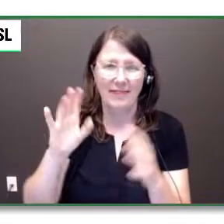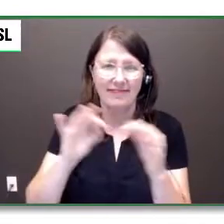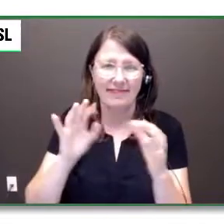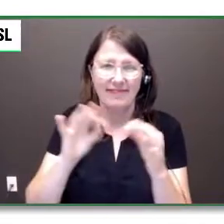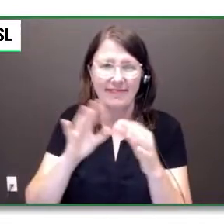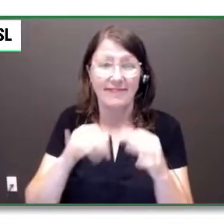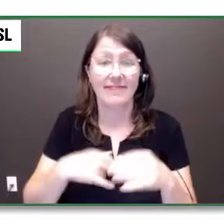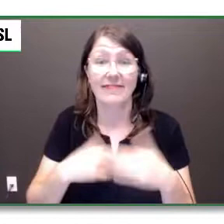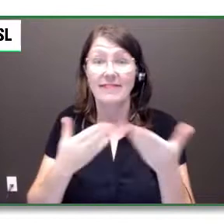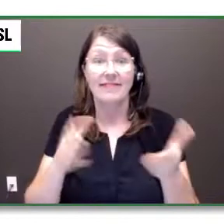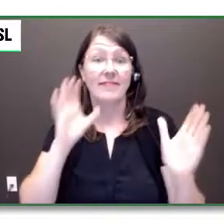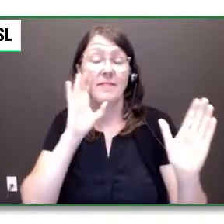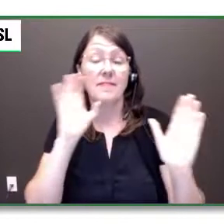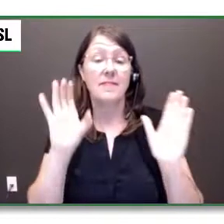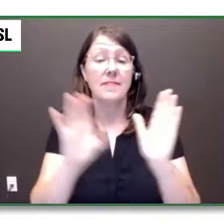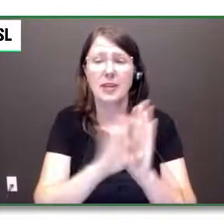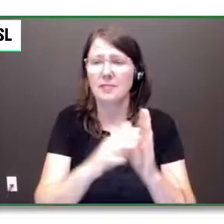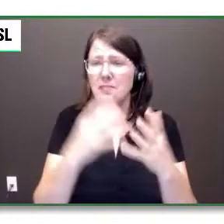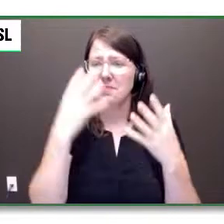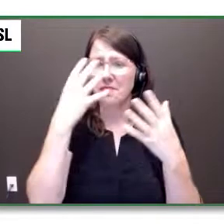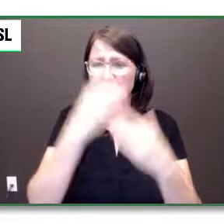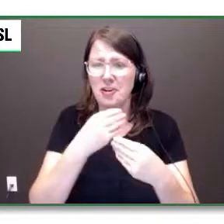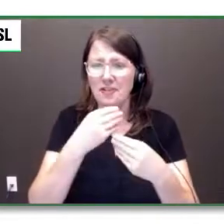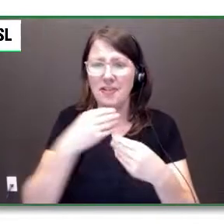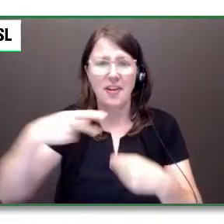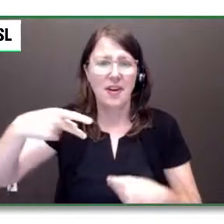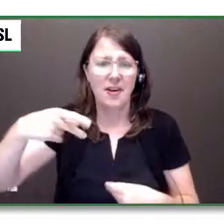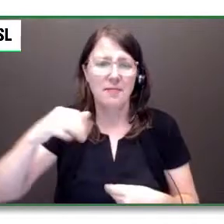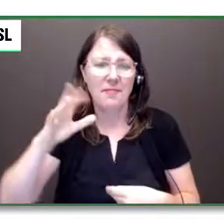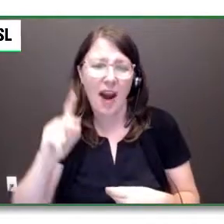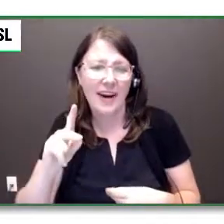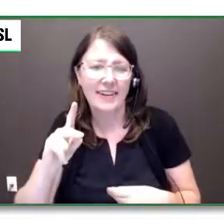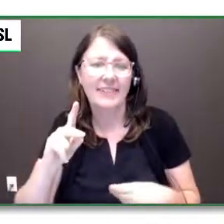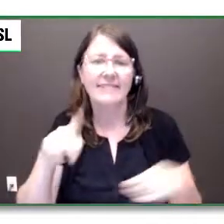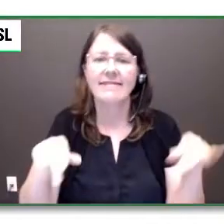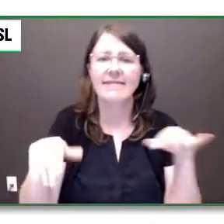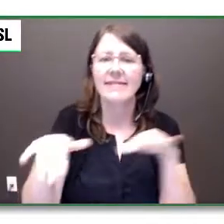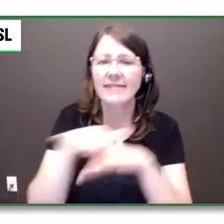um people and their dogs um moving around enjoying the the